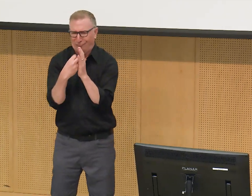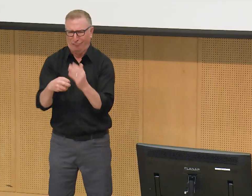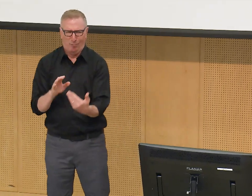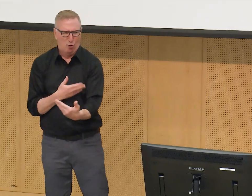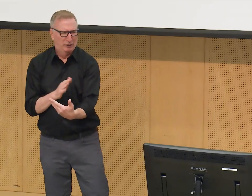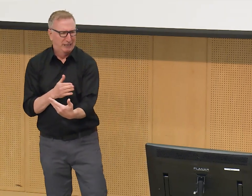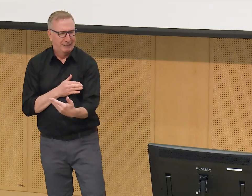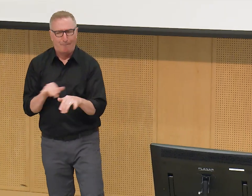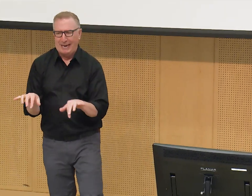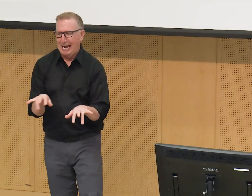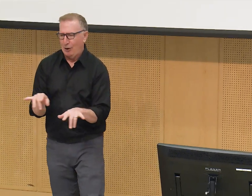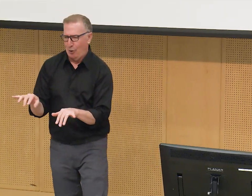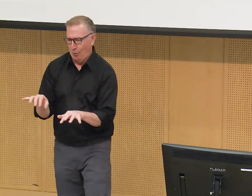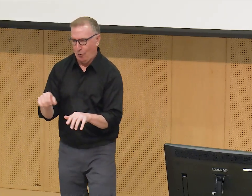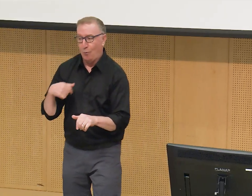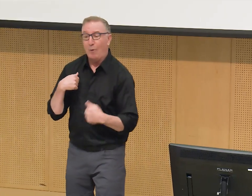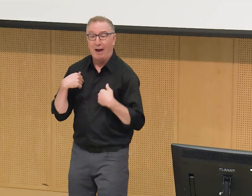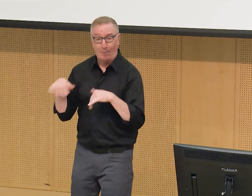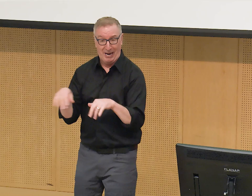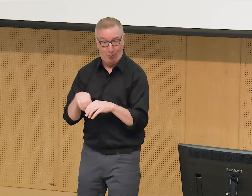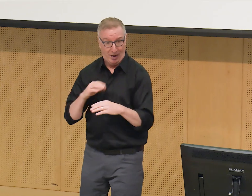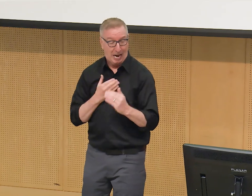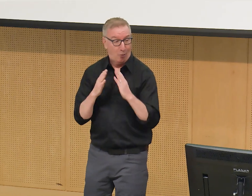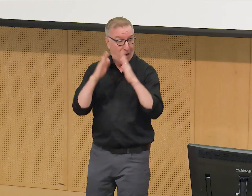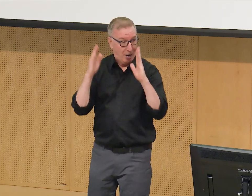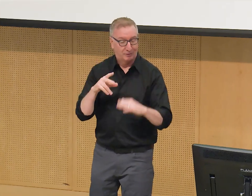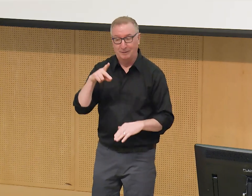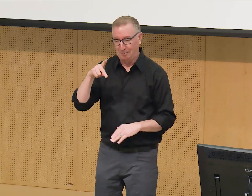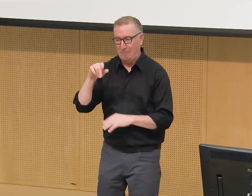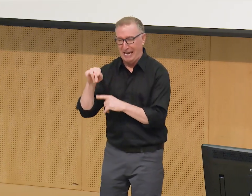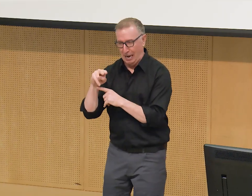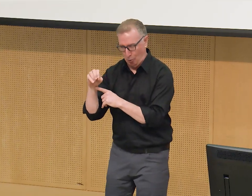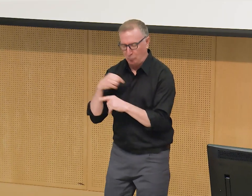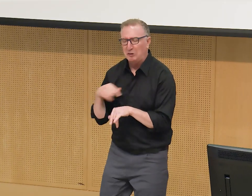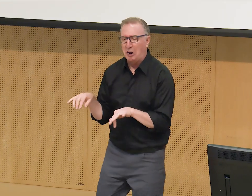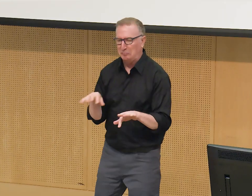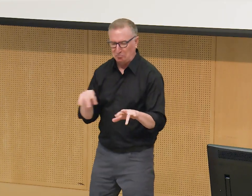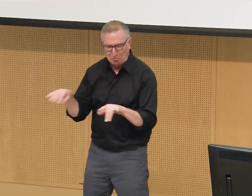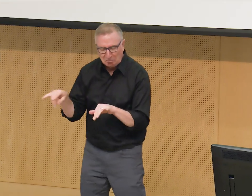When I was in high school, I got into music. I played piano and we had a piano at home.